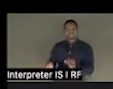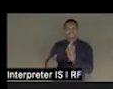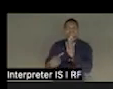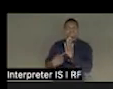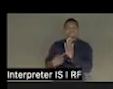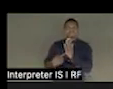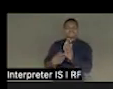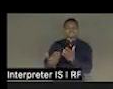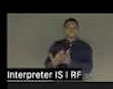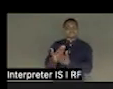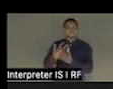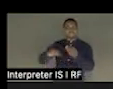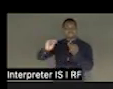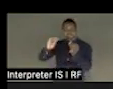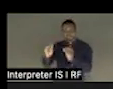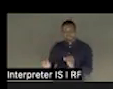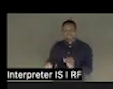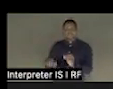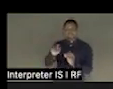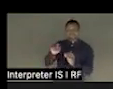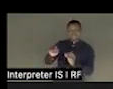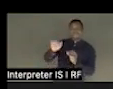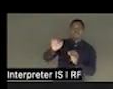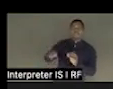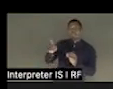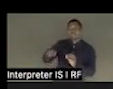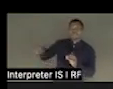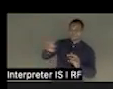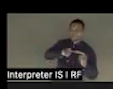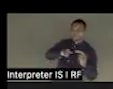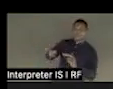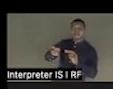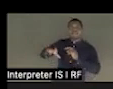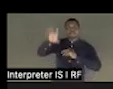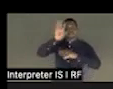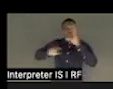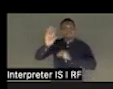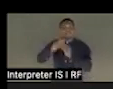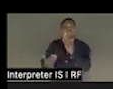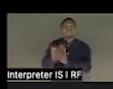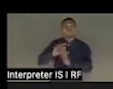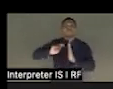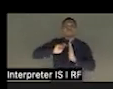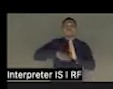that they know how to carry out user testing with people with disabilities.